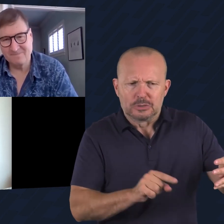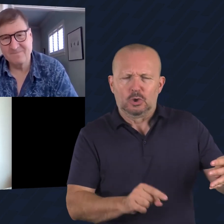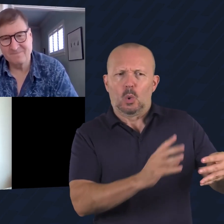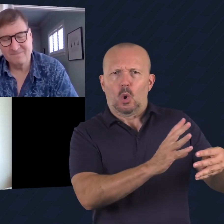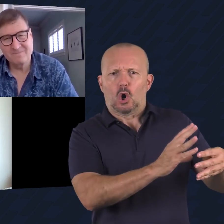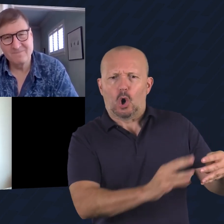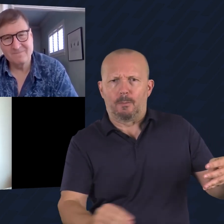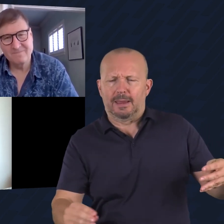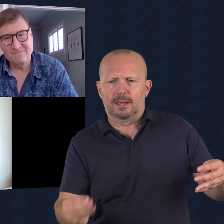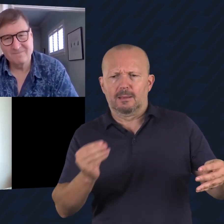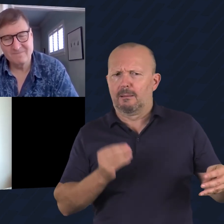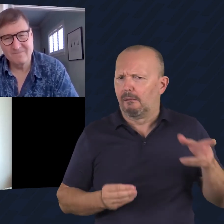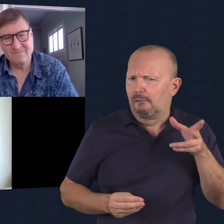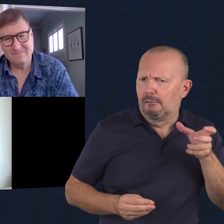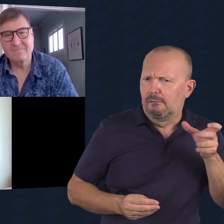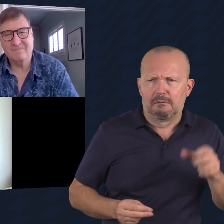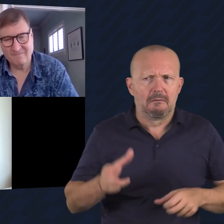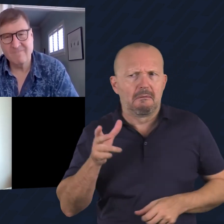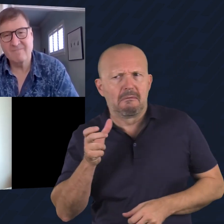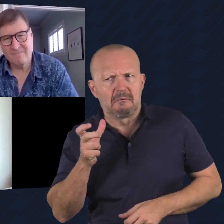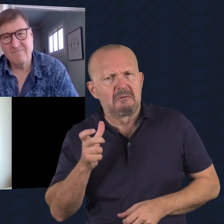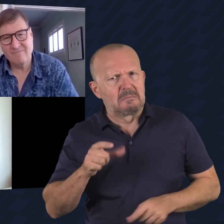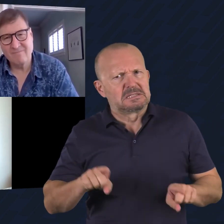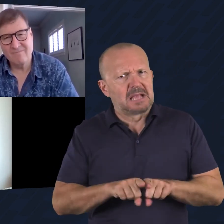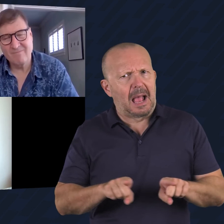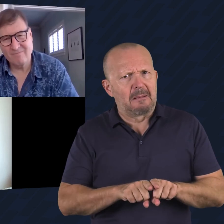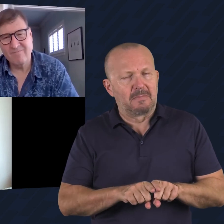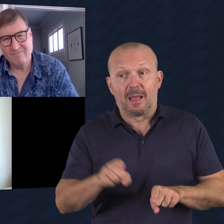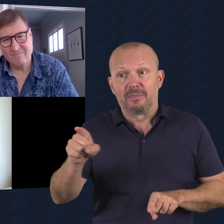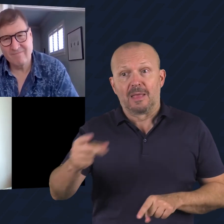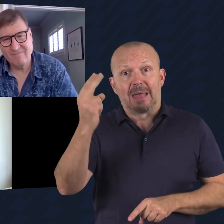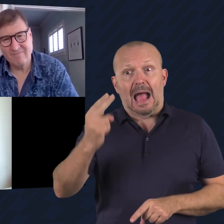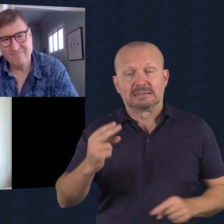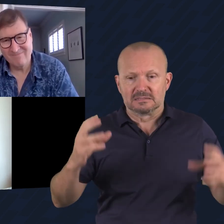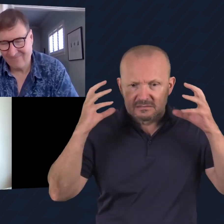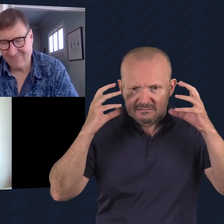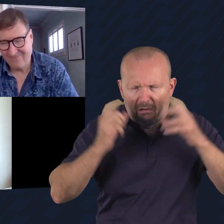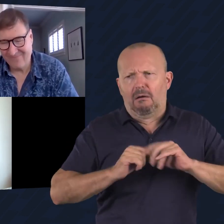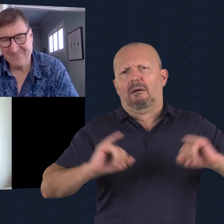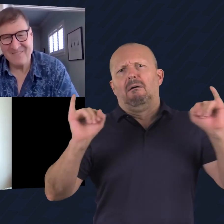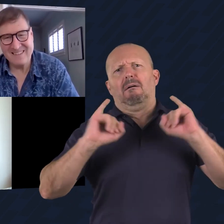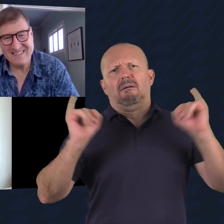there's so many nuances and subtleties of their output that I might think, OK, this sounds pretty much the same.